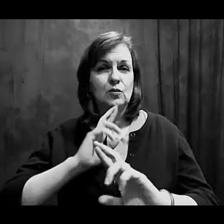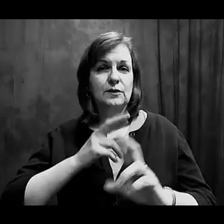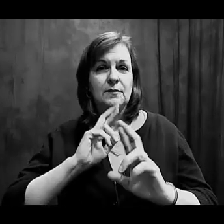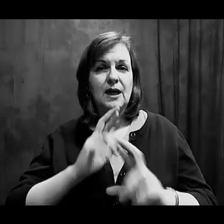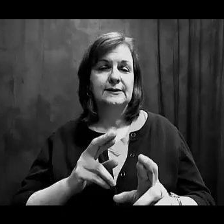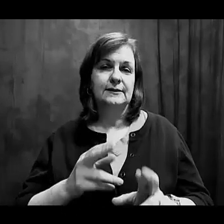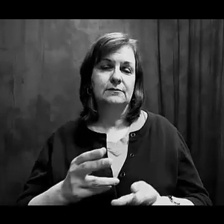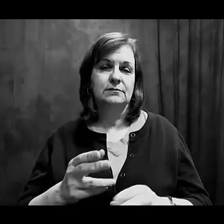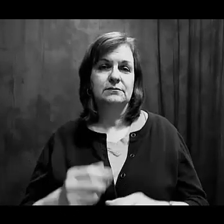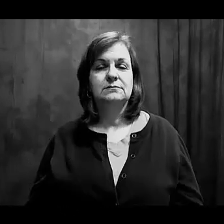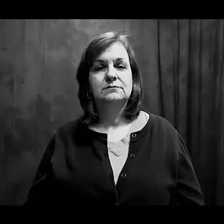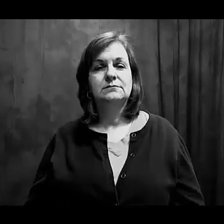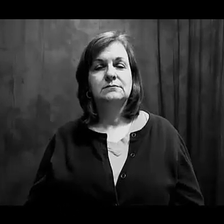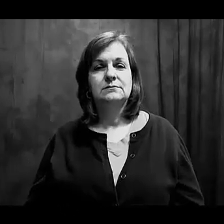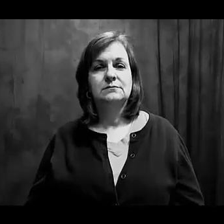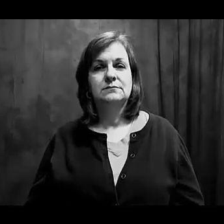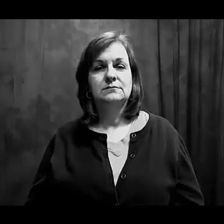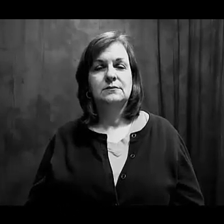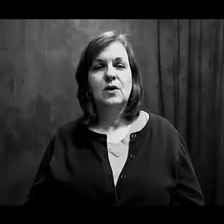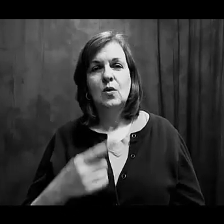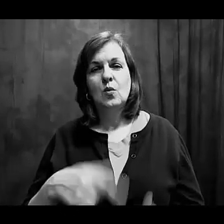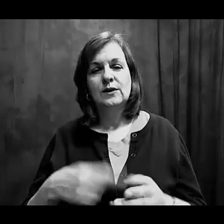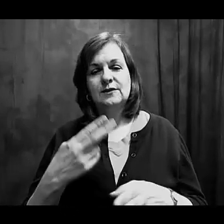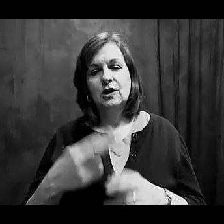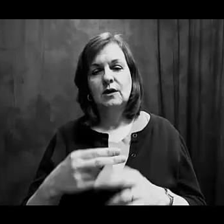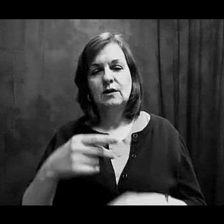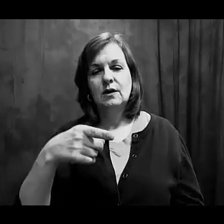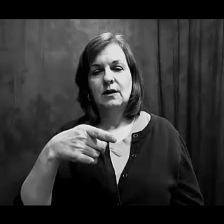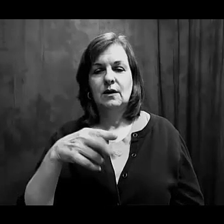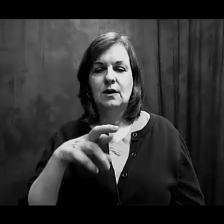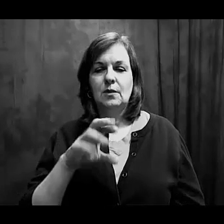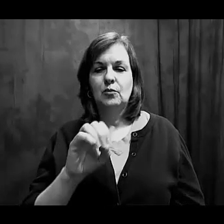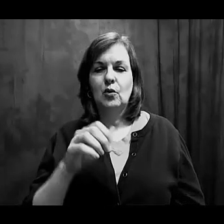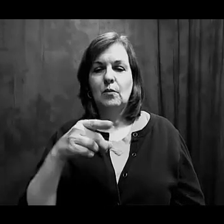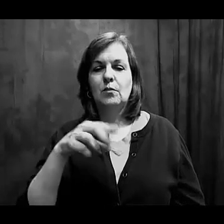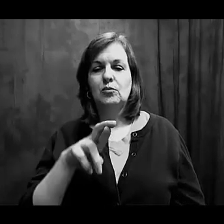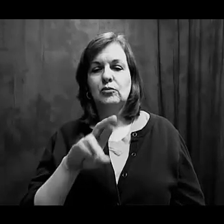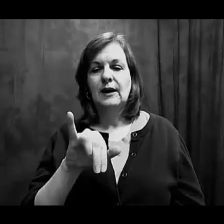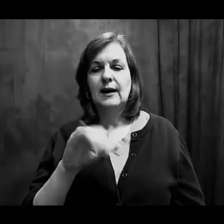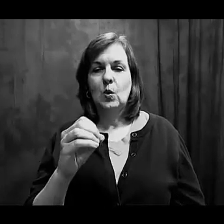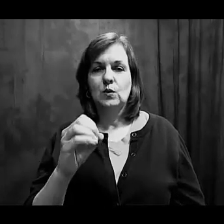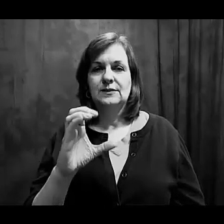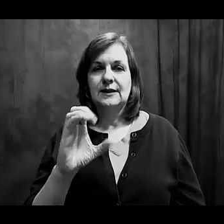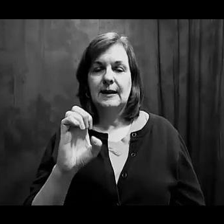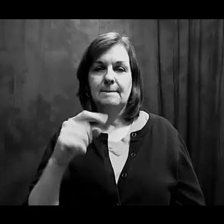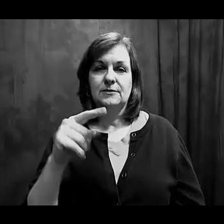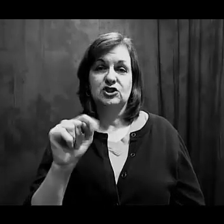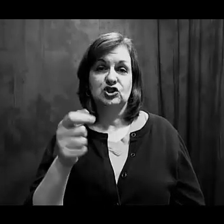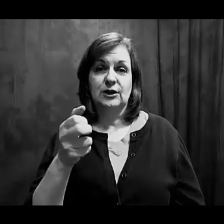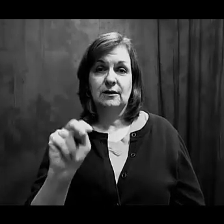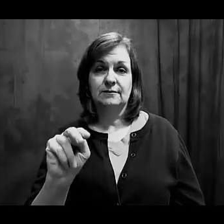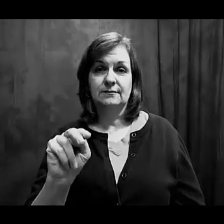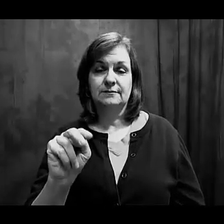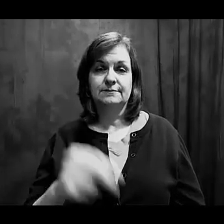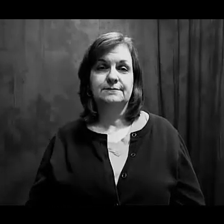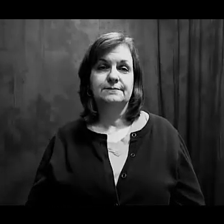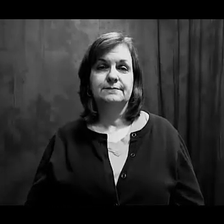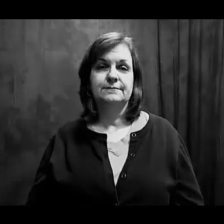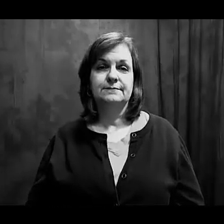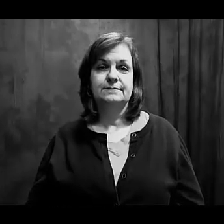something we refer to as proprioception